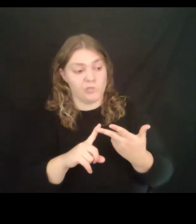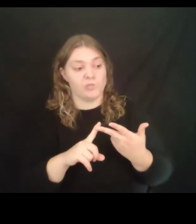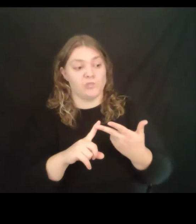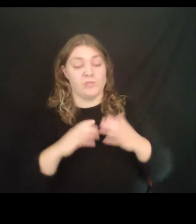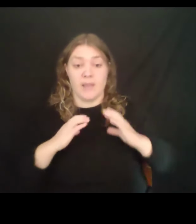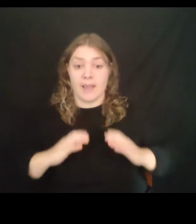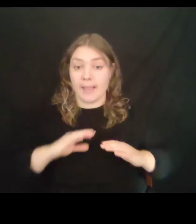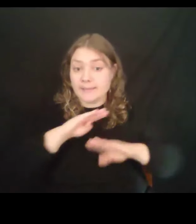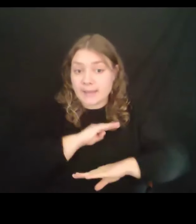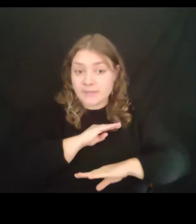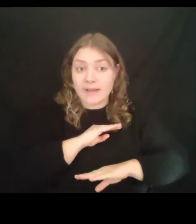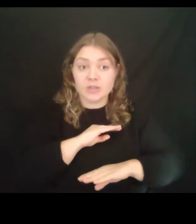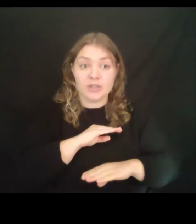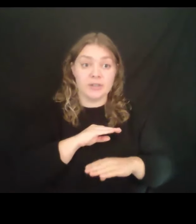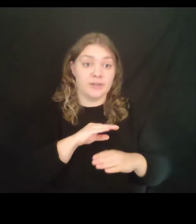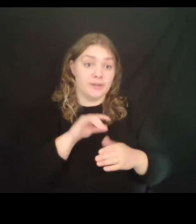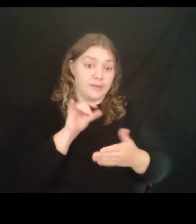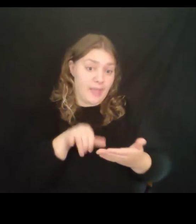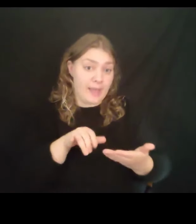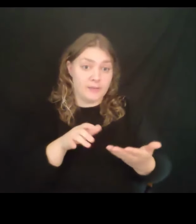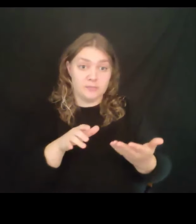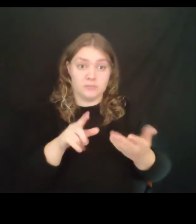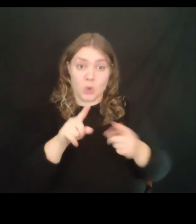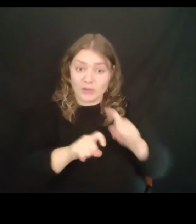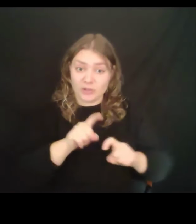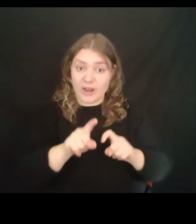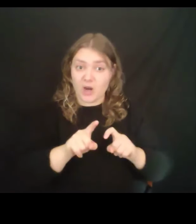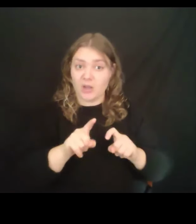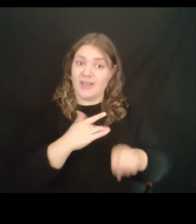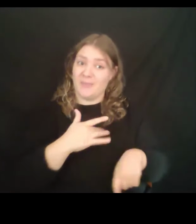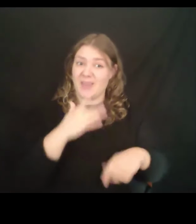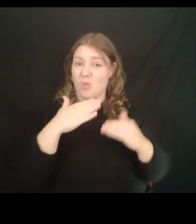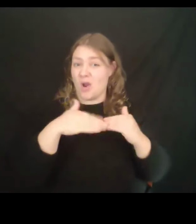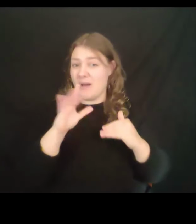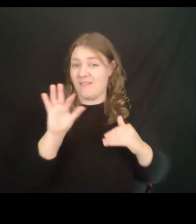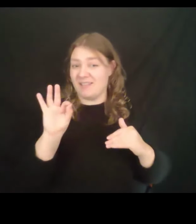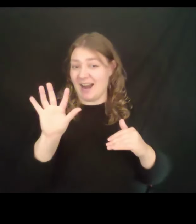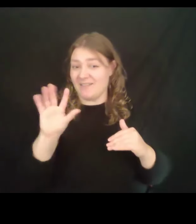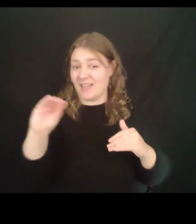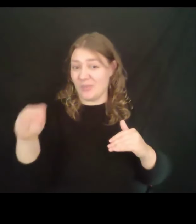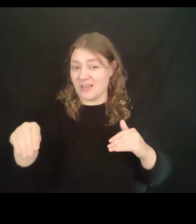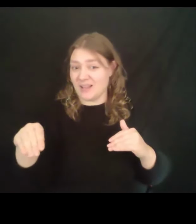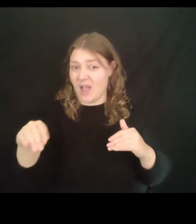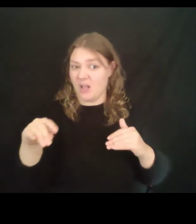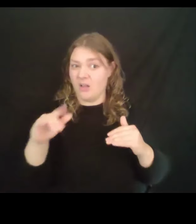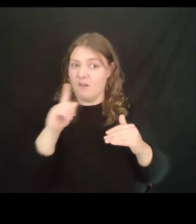questionnaire is that we're always like above the 95th percentile in most of the areas that